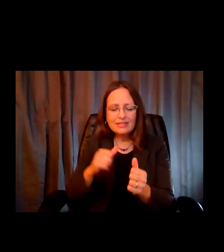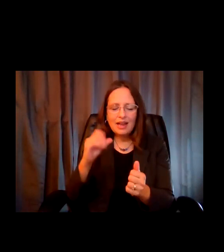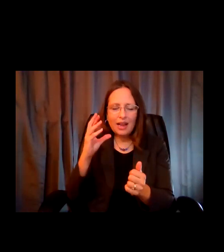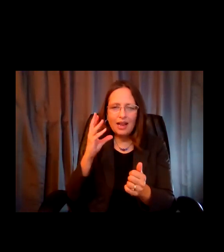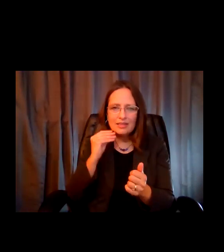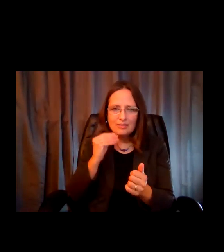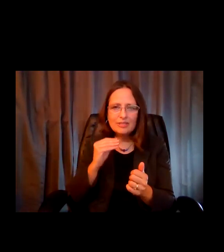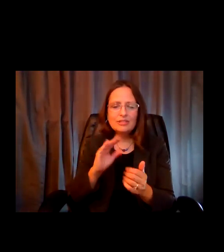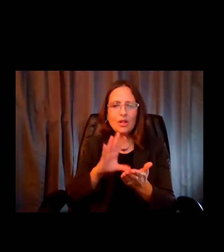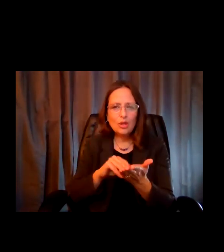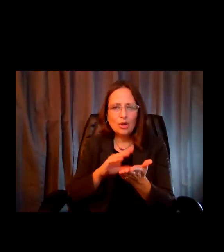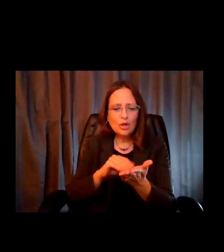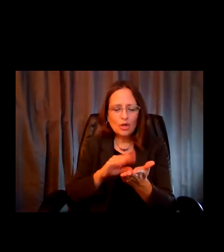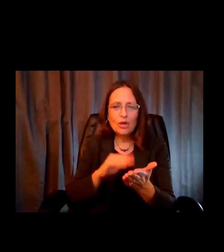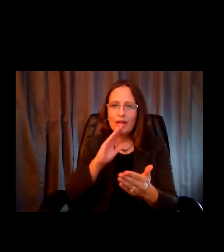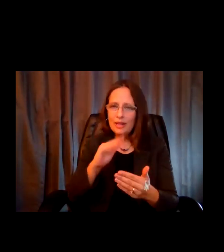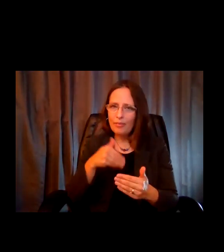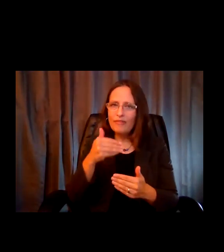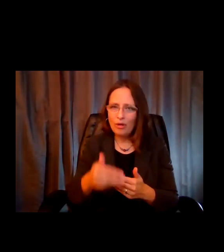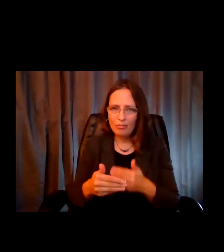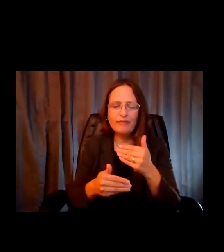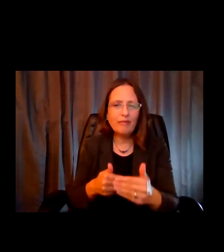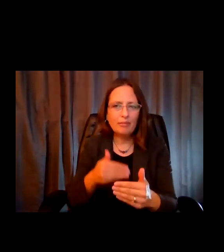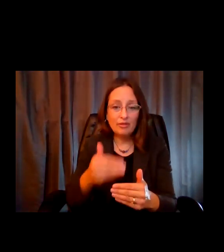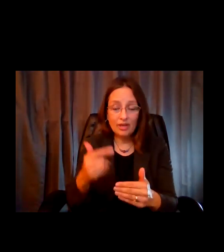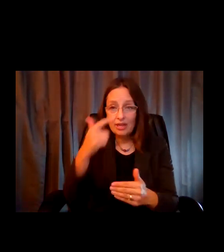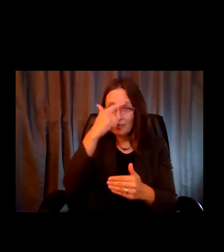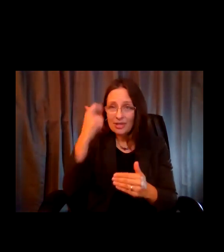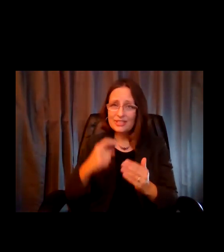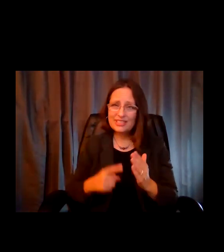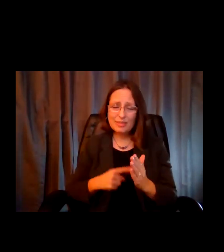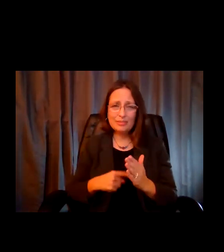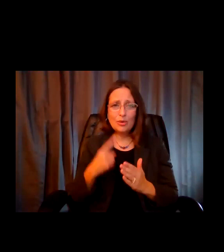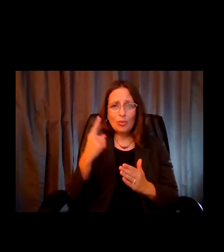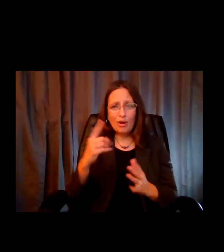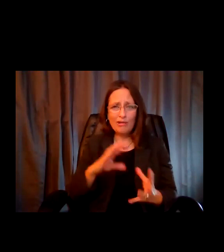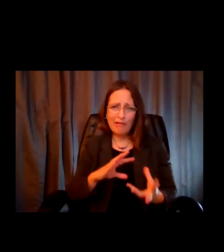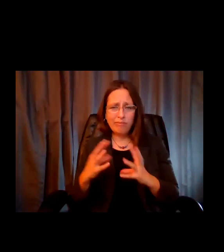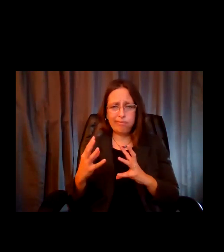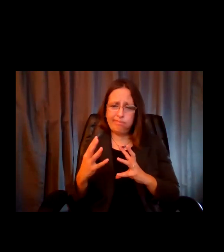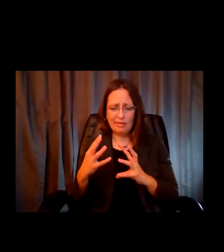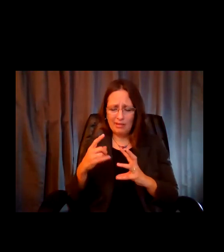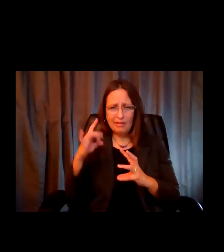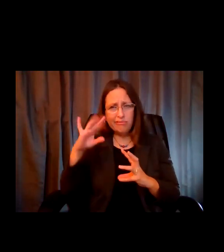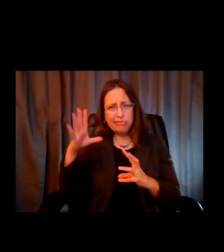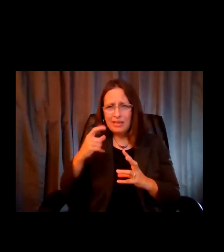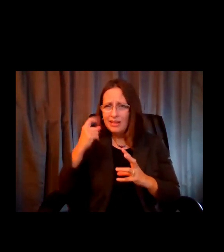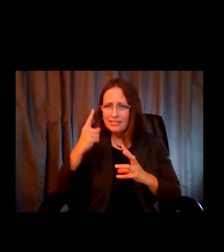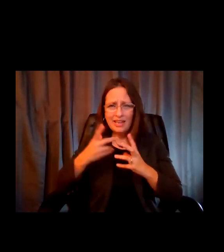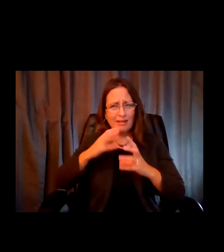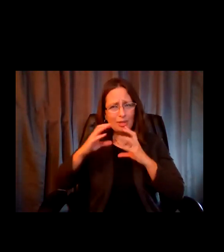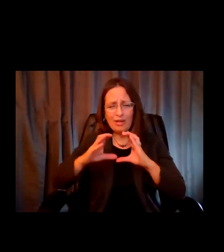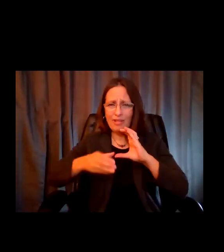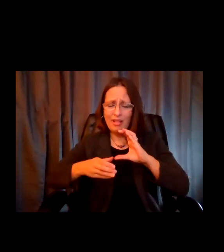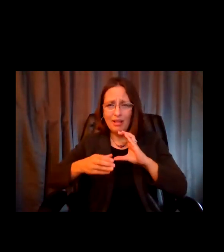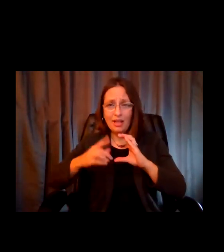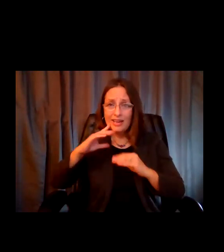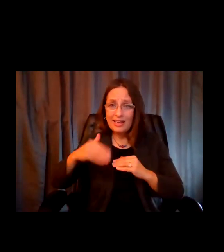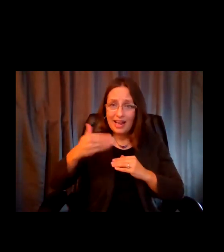or inquire in advance the lightingment if it's too dark, maybe they could increase the lighting. That